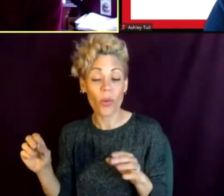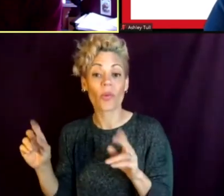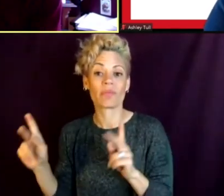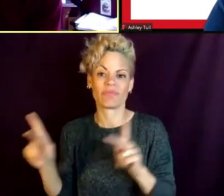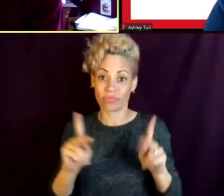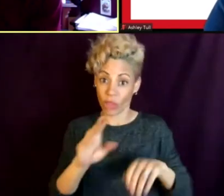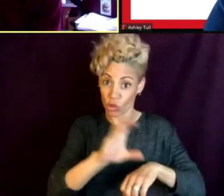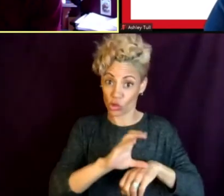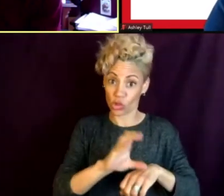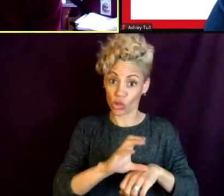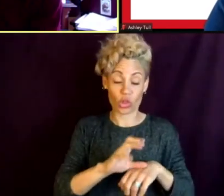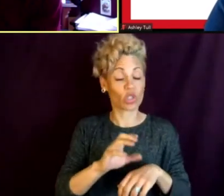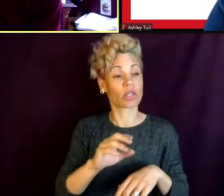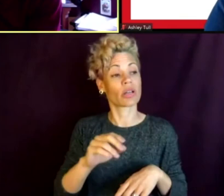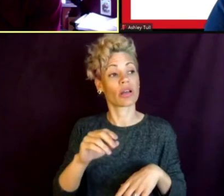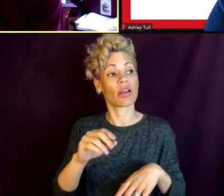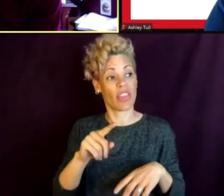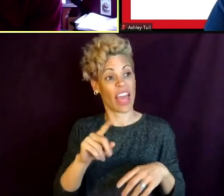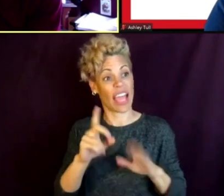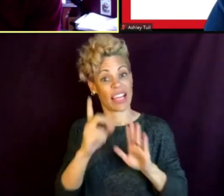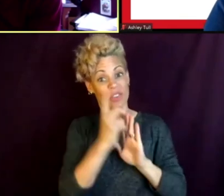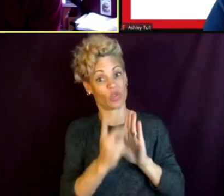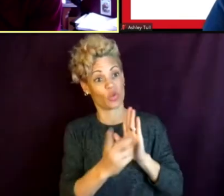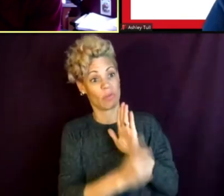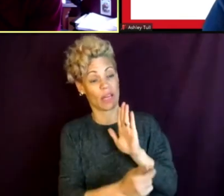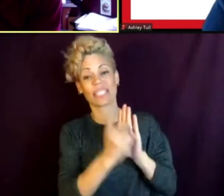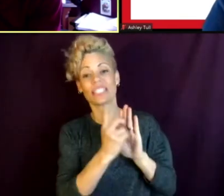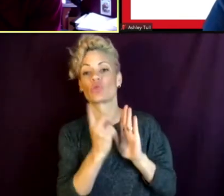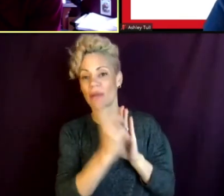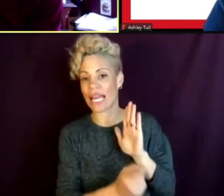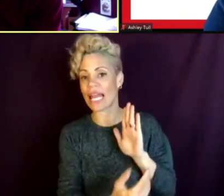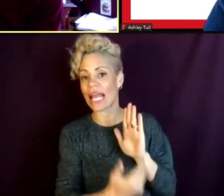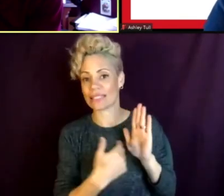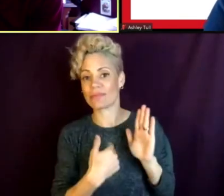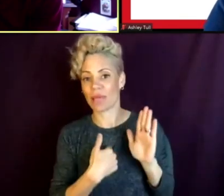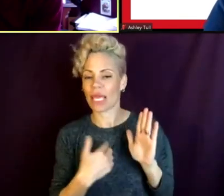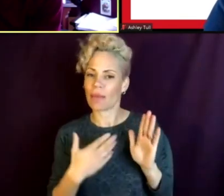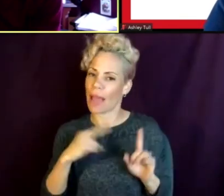discriminated against me, I take as a blessing.